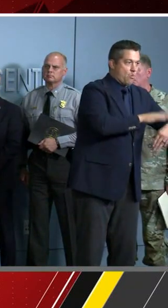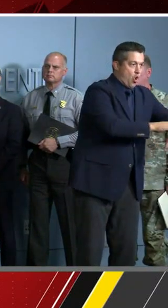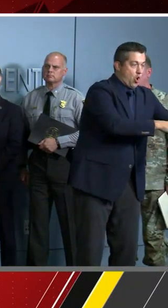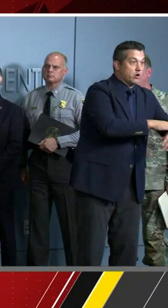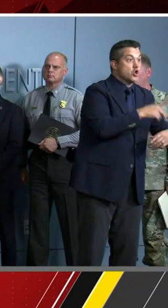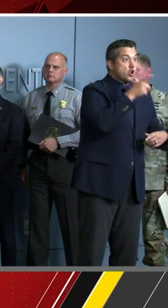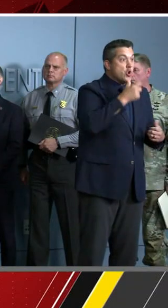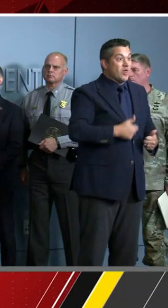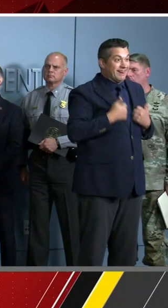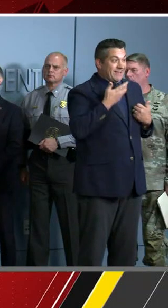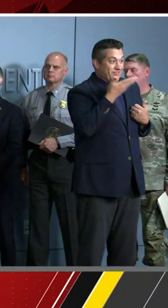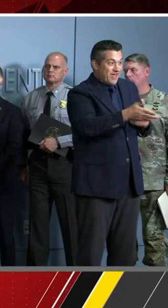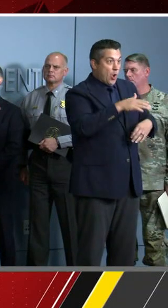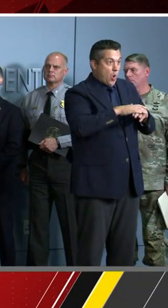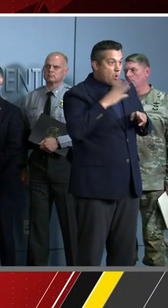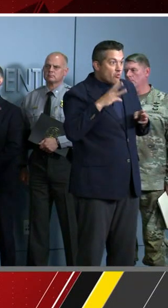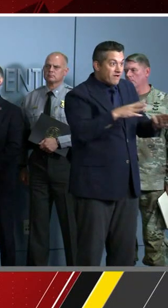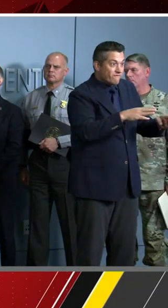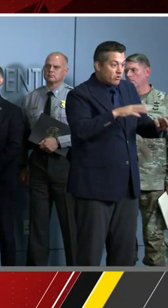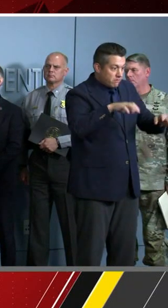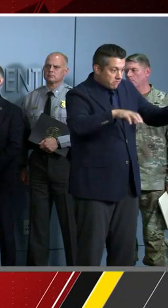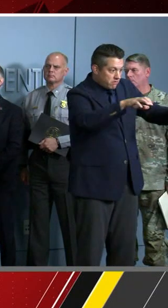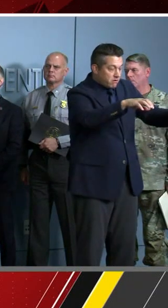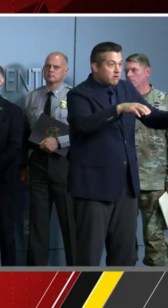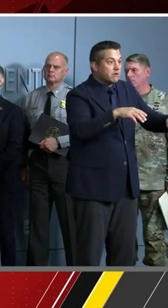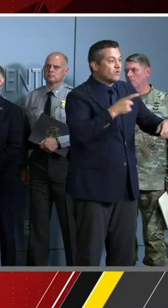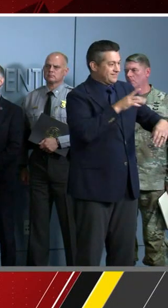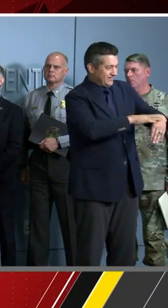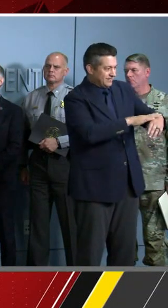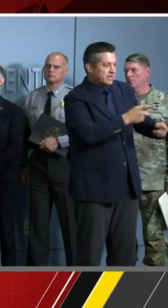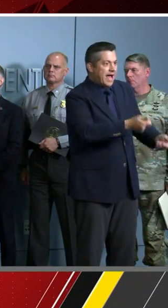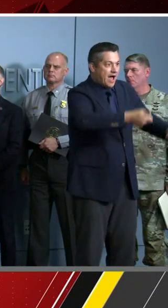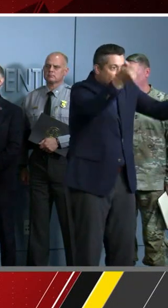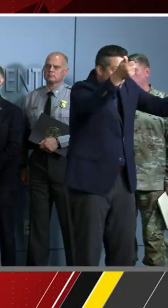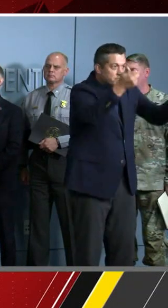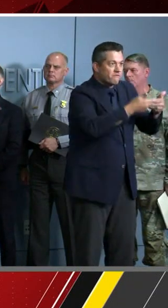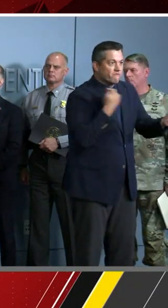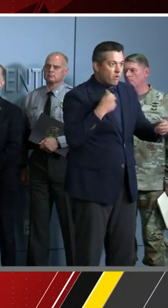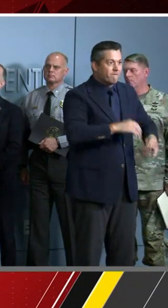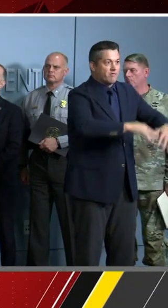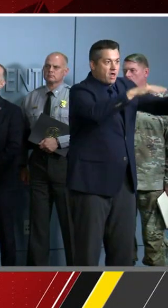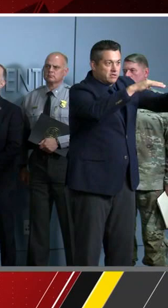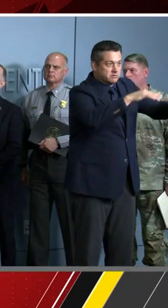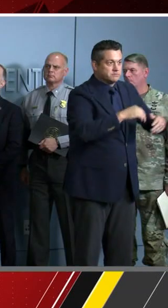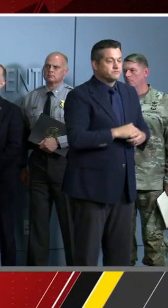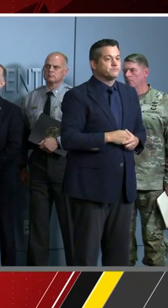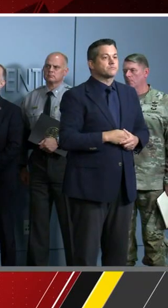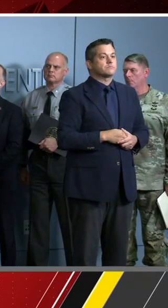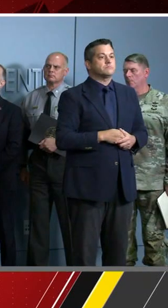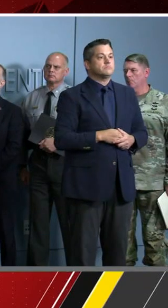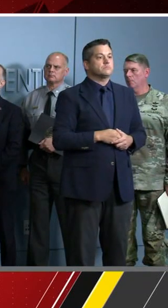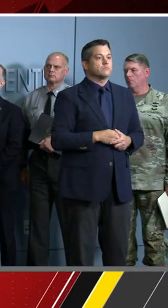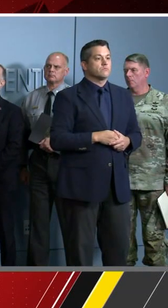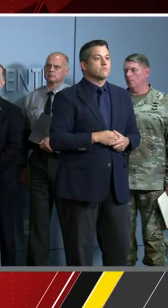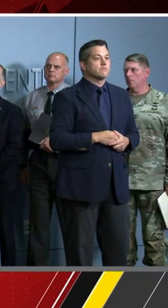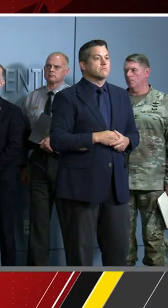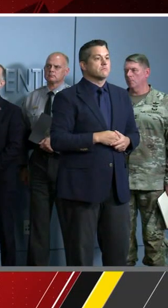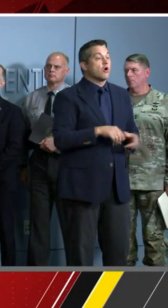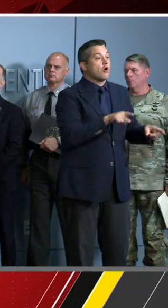on the river and may be in danger of flooding. We've